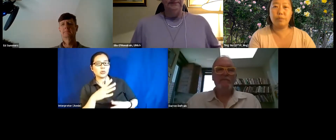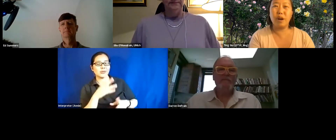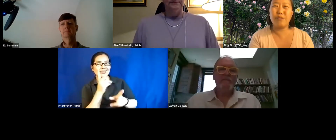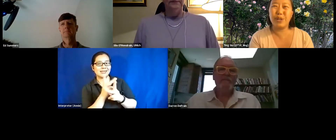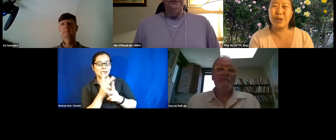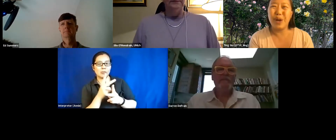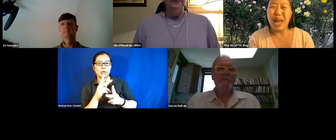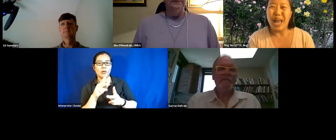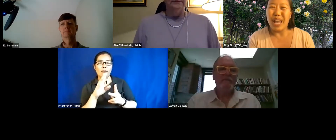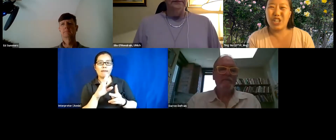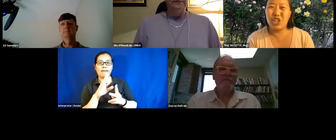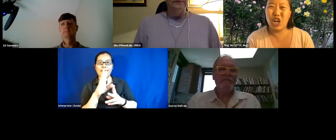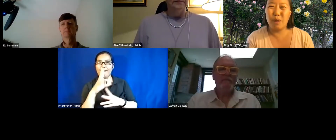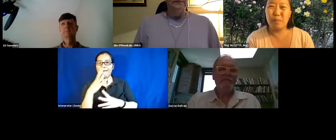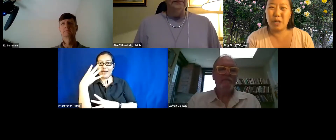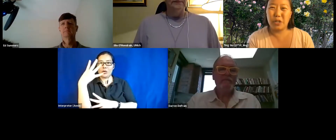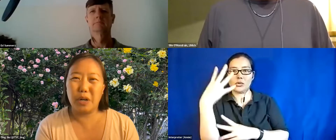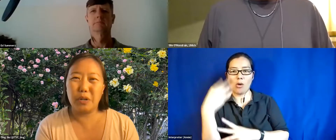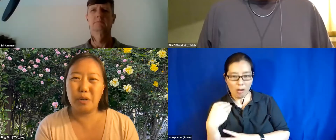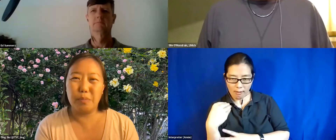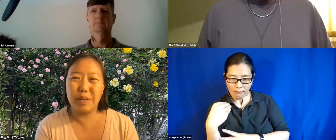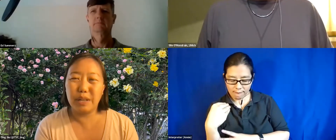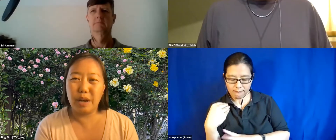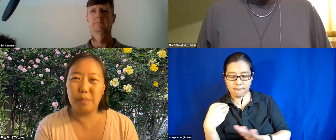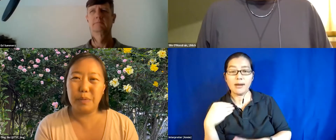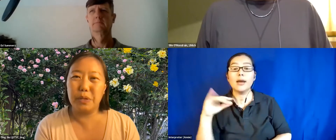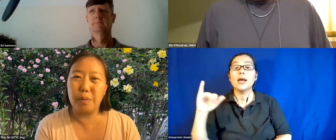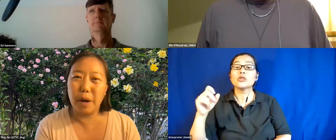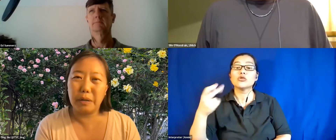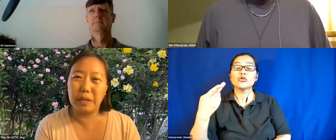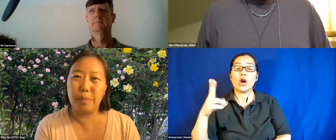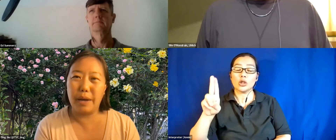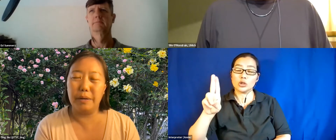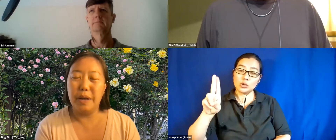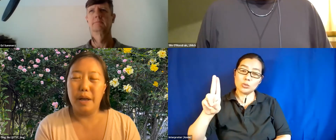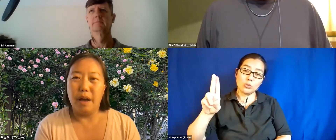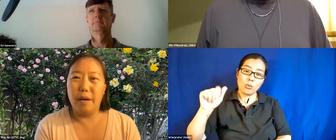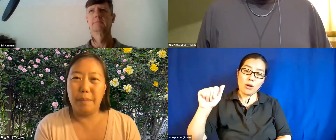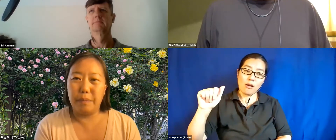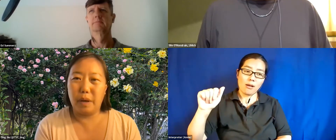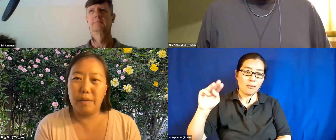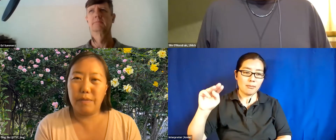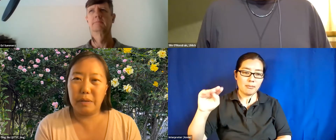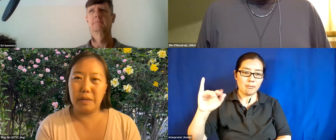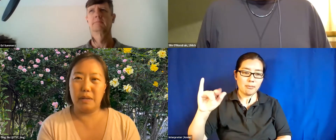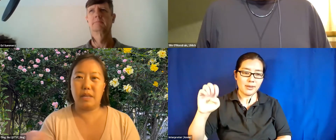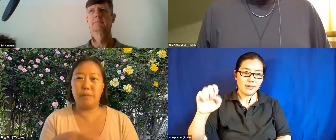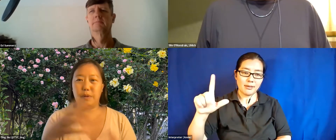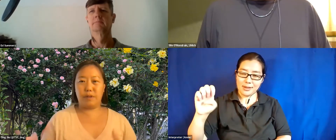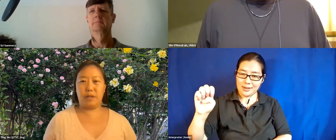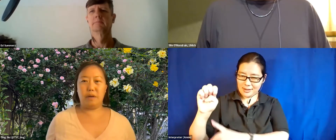off for you. Dr. Joshua Miele , since you are mod erating the panel you can keep your video